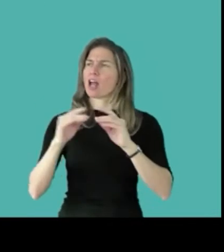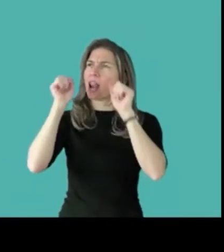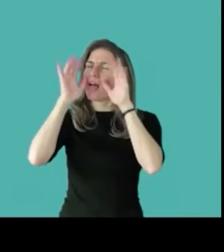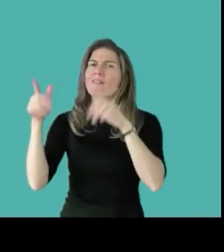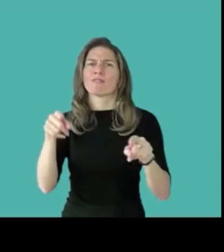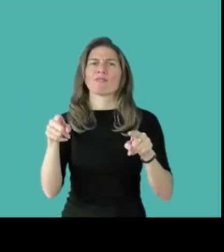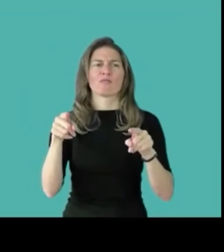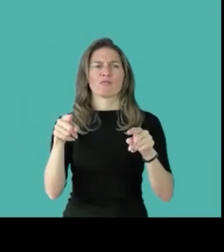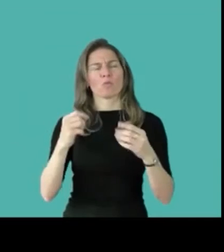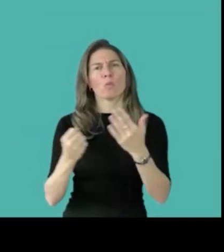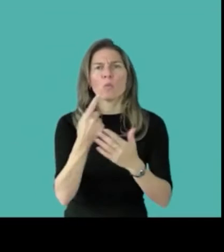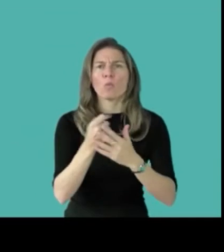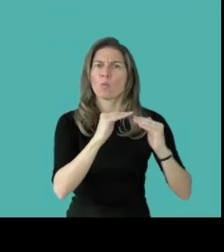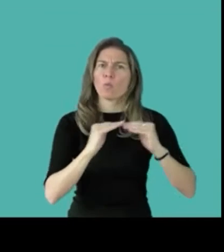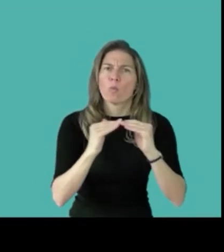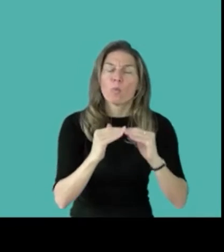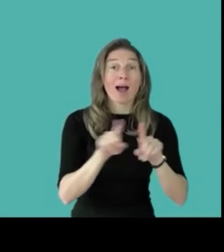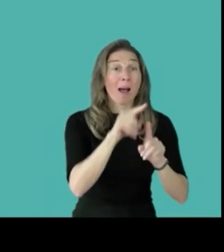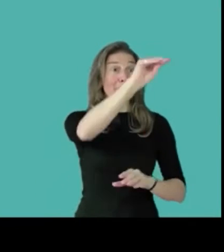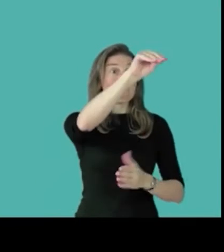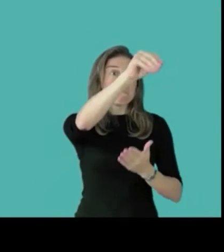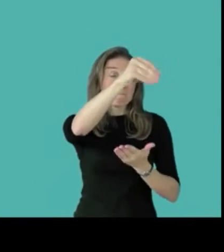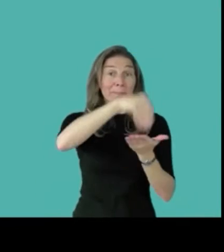dignity, equal opportunities and equal pay.